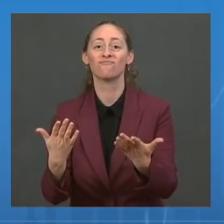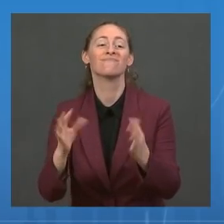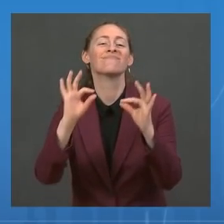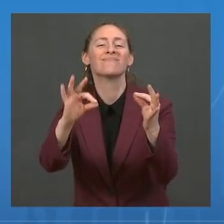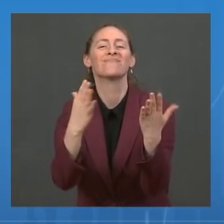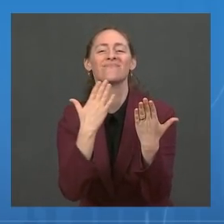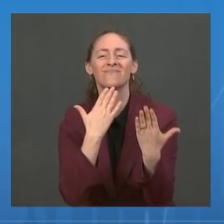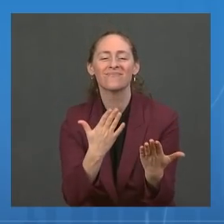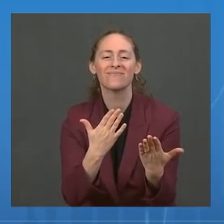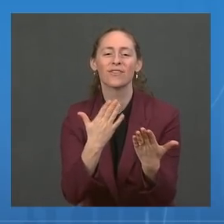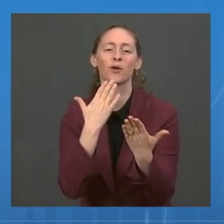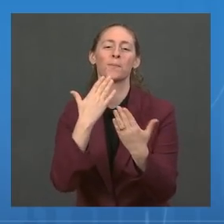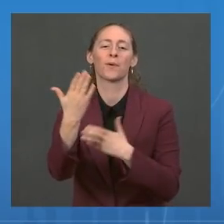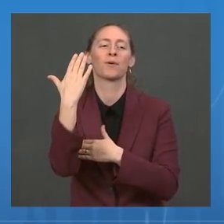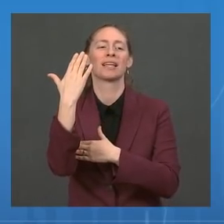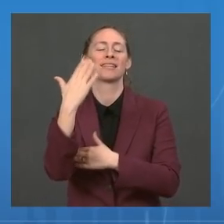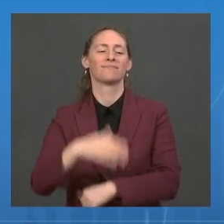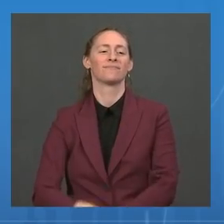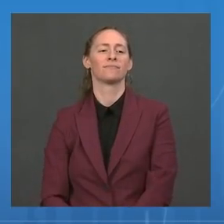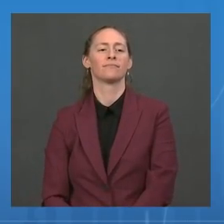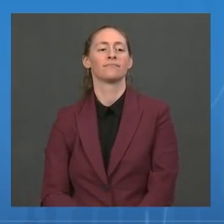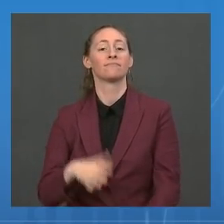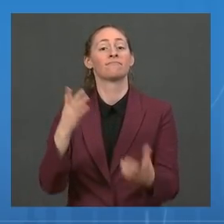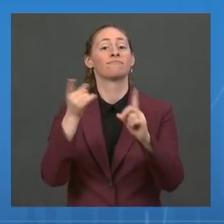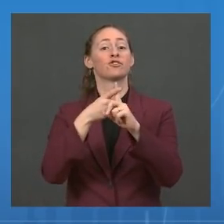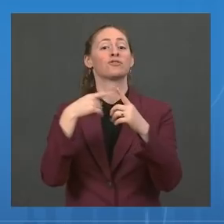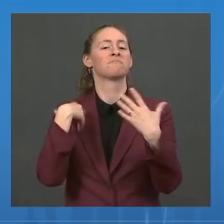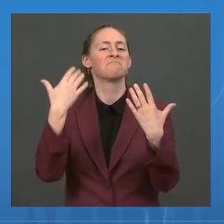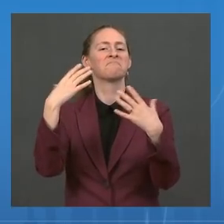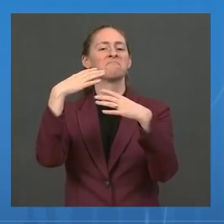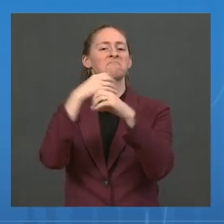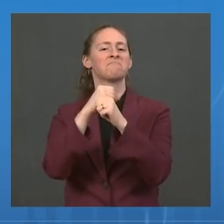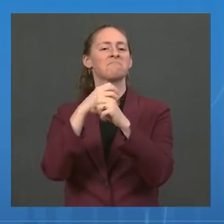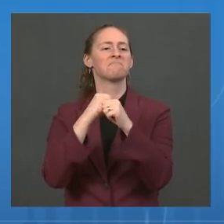Let's begin with an overview of the data. Today, our seven-day average of cases